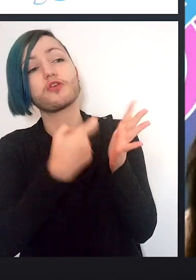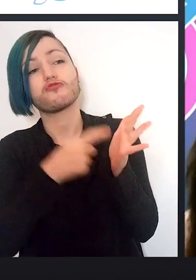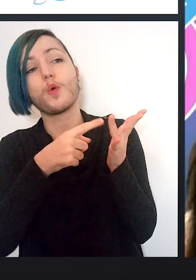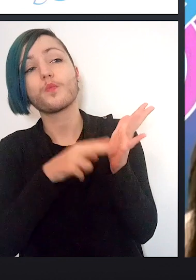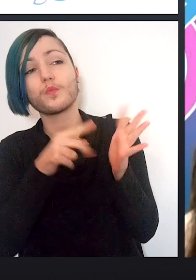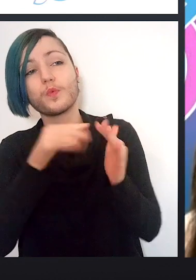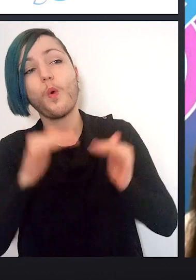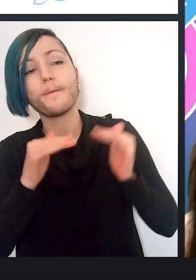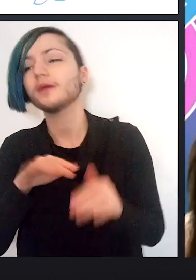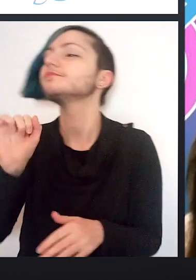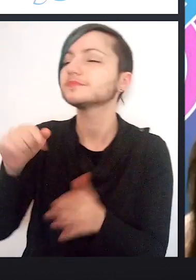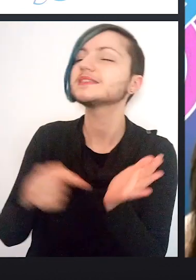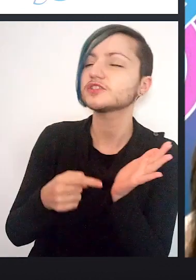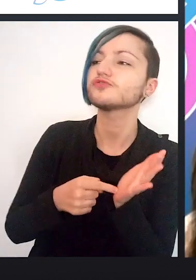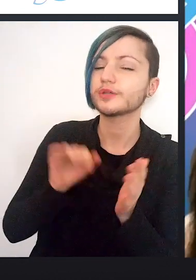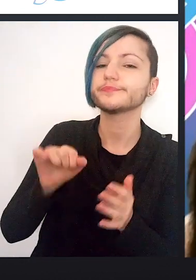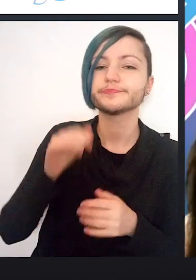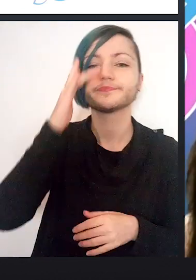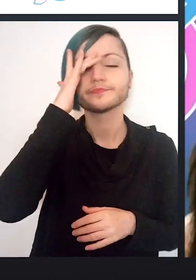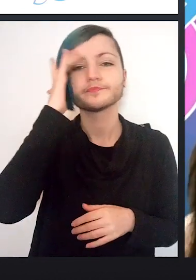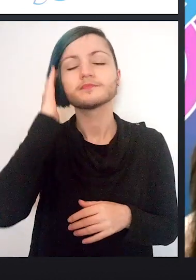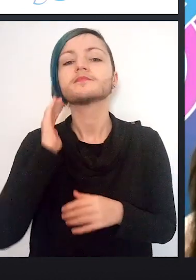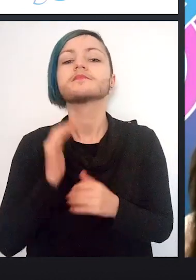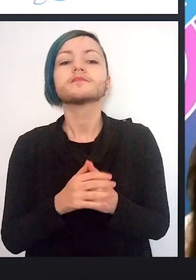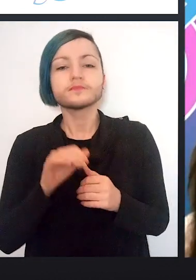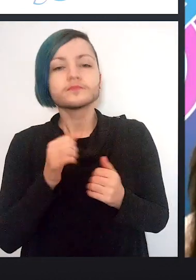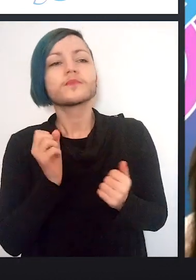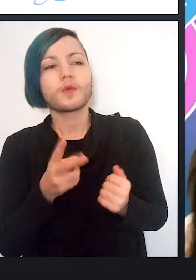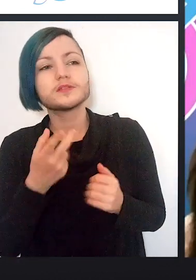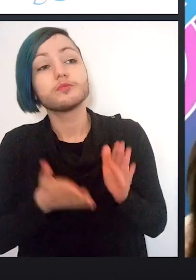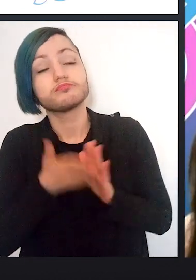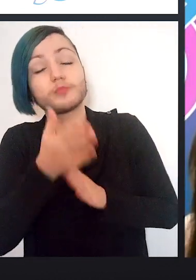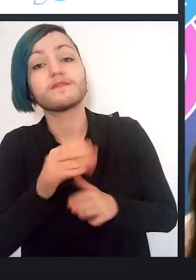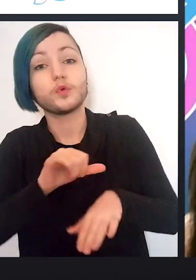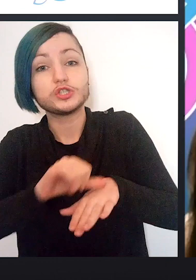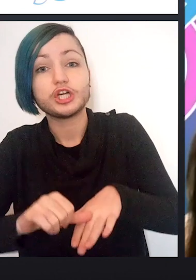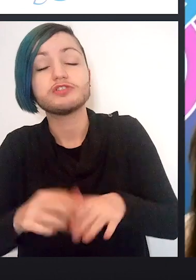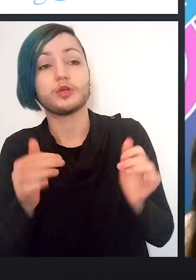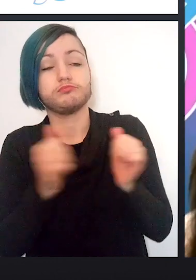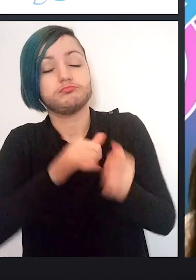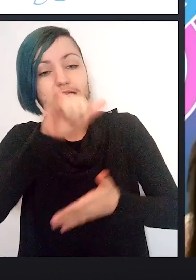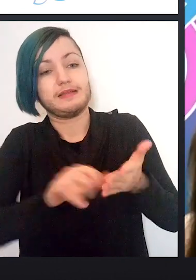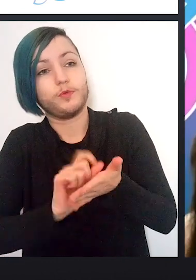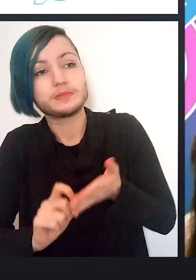So yes, and in terms of... So you went in, that was the surgery that you consented for, that was the surgery that you had.